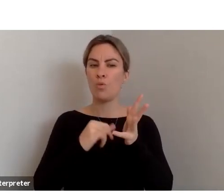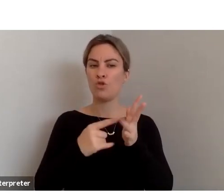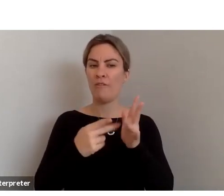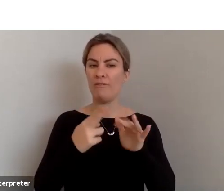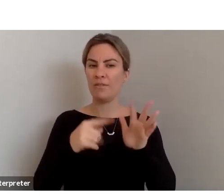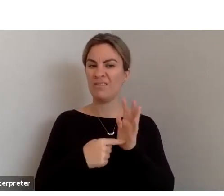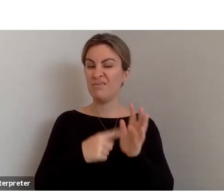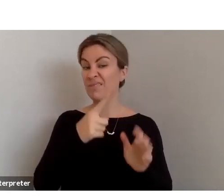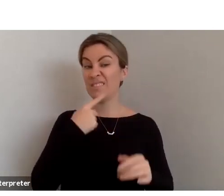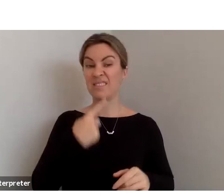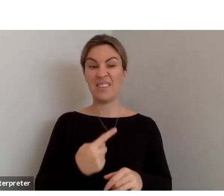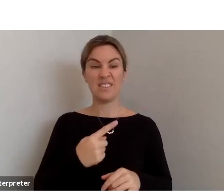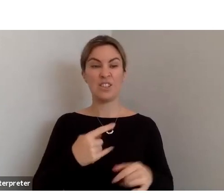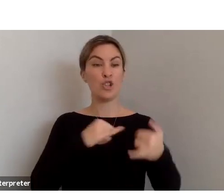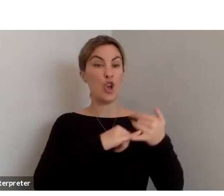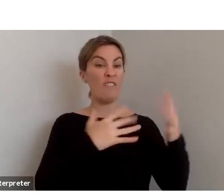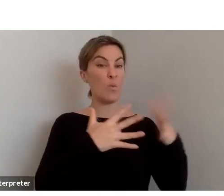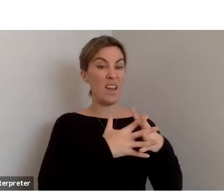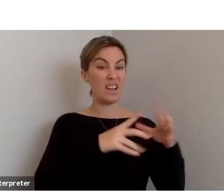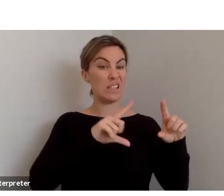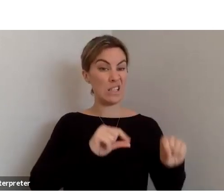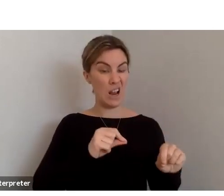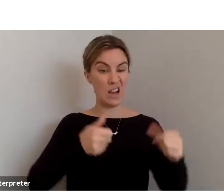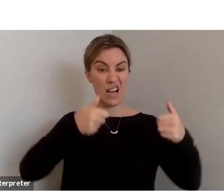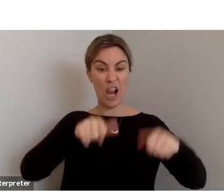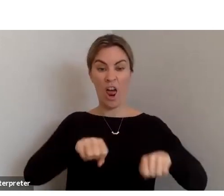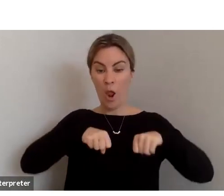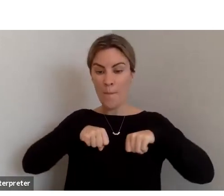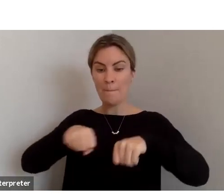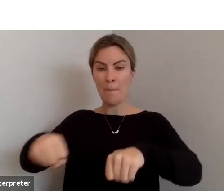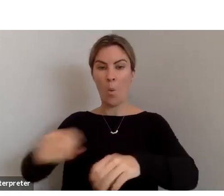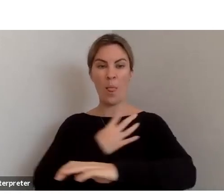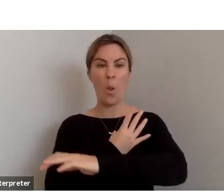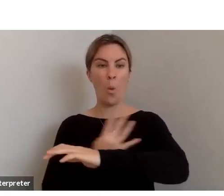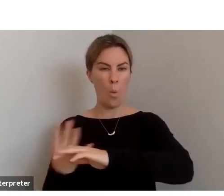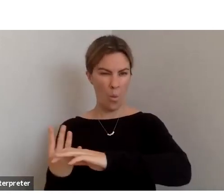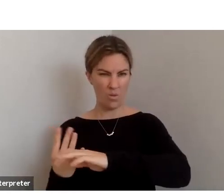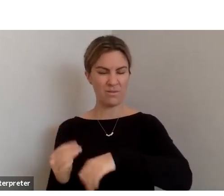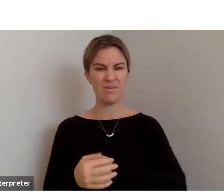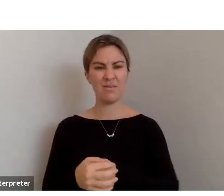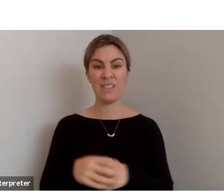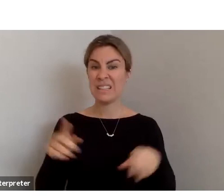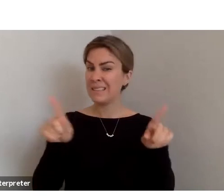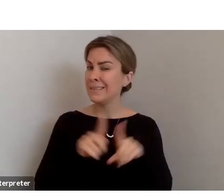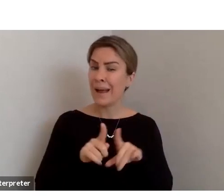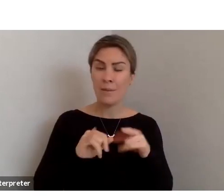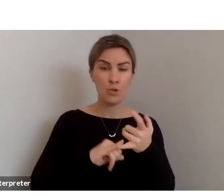It is the same with social media. Things are constantly changing, they are adding new features,